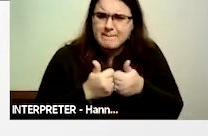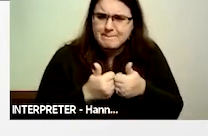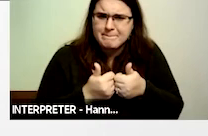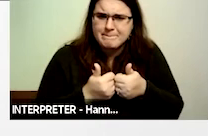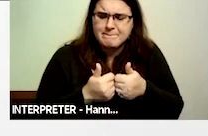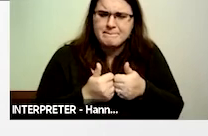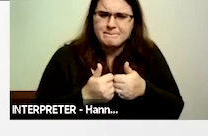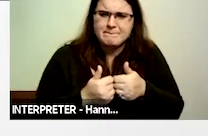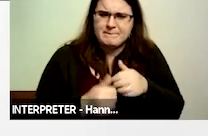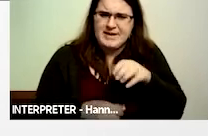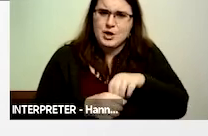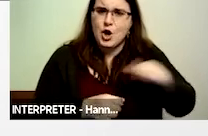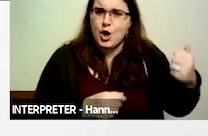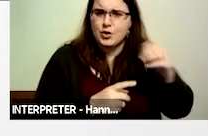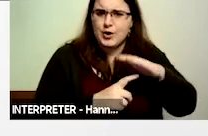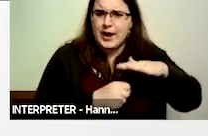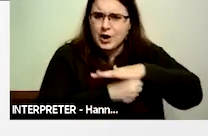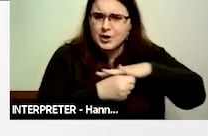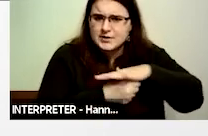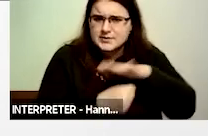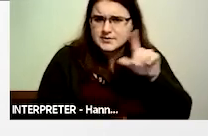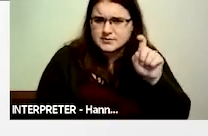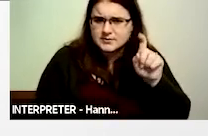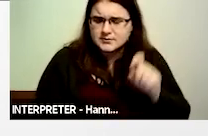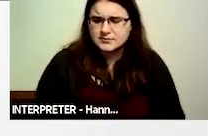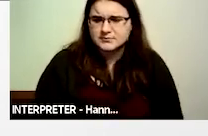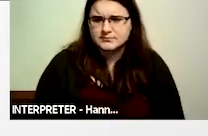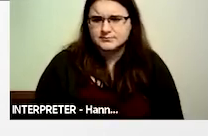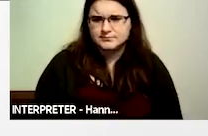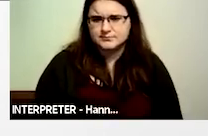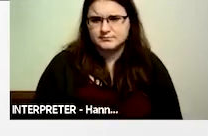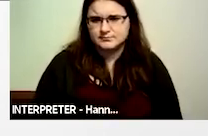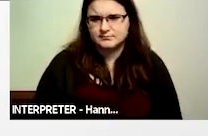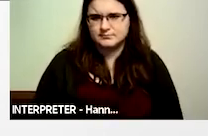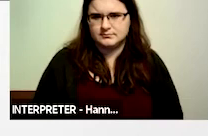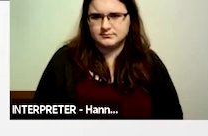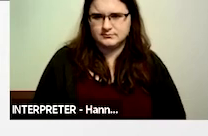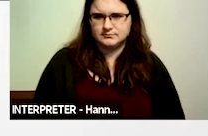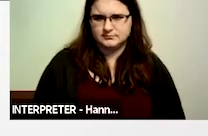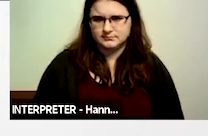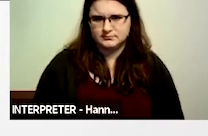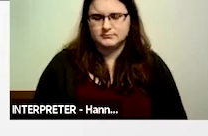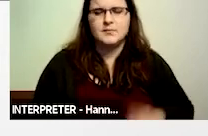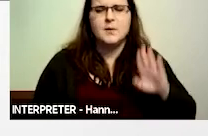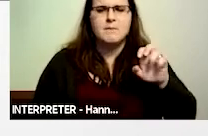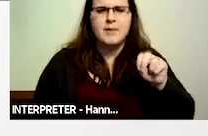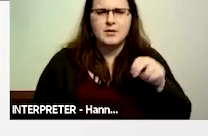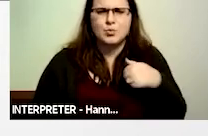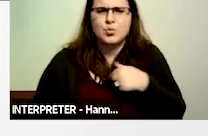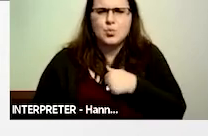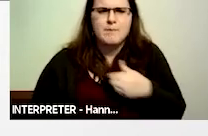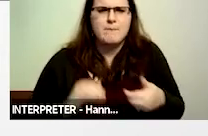Ben Woelk: So there's we have partnered with a new security vendor and there are a number of other